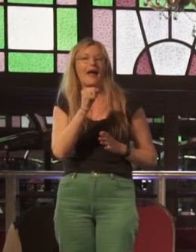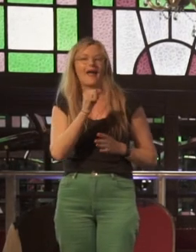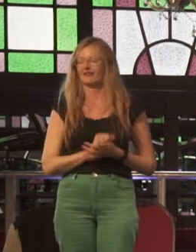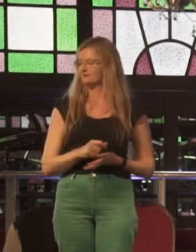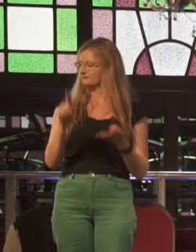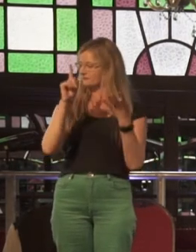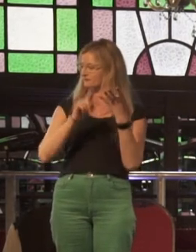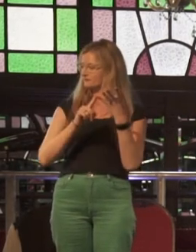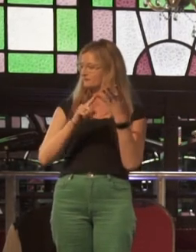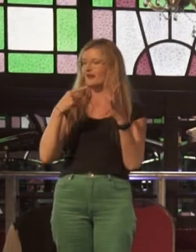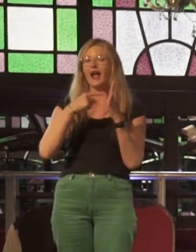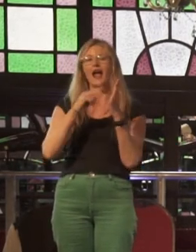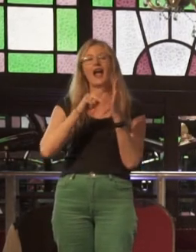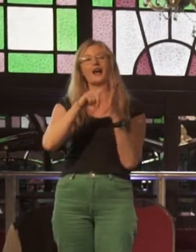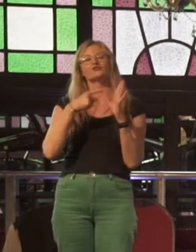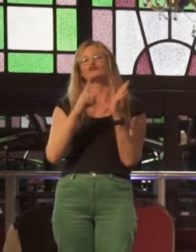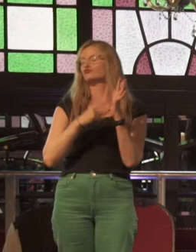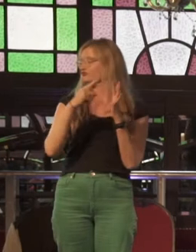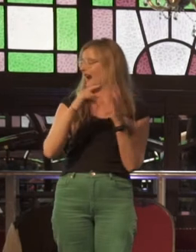And Anjali Singh for A Matter of Time.